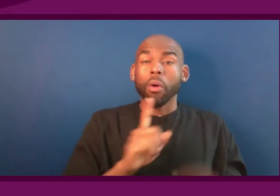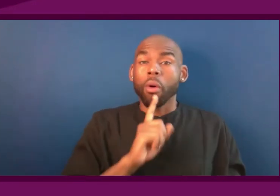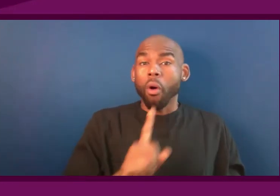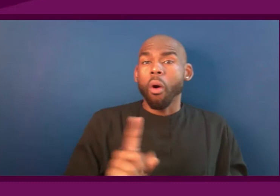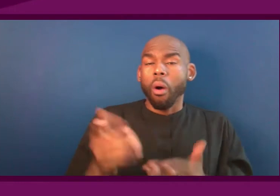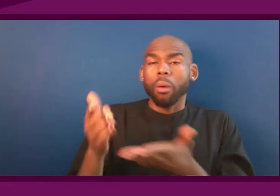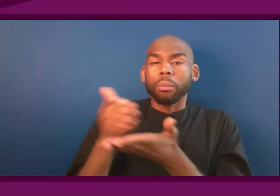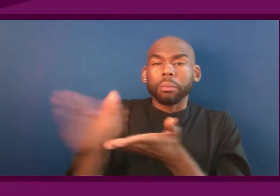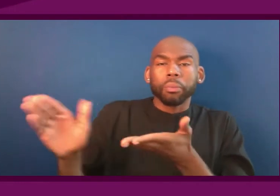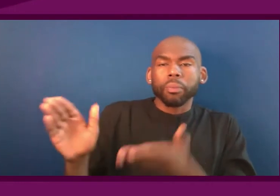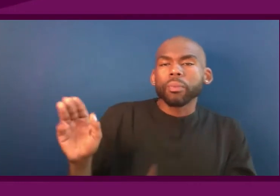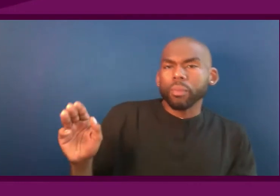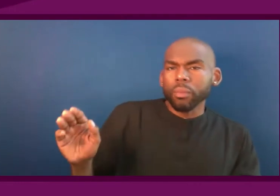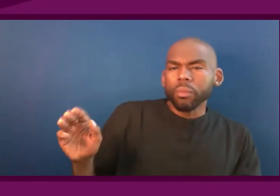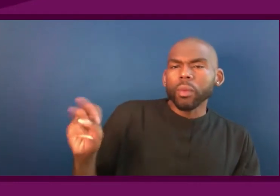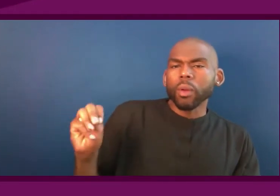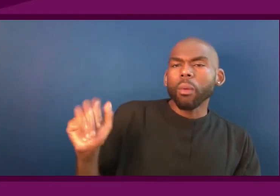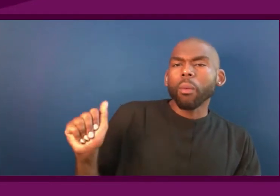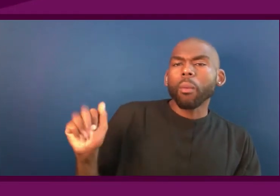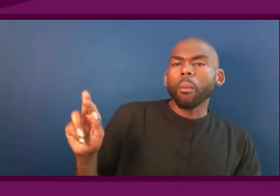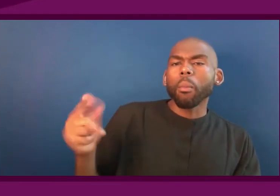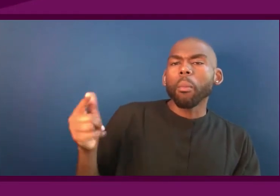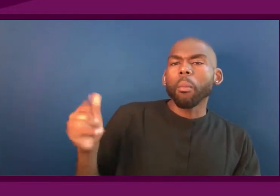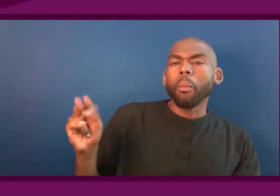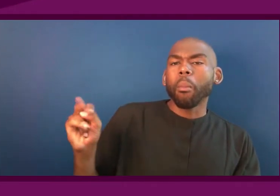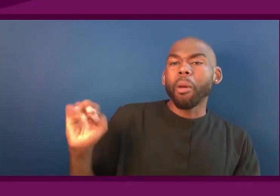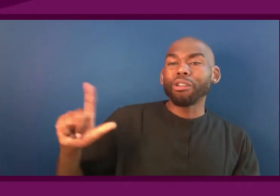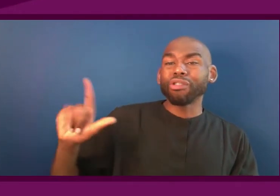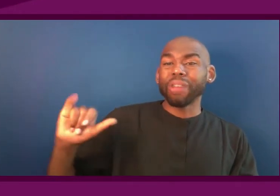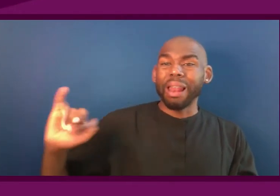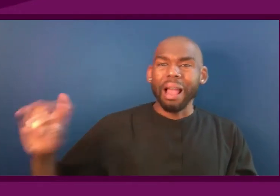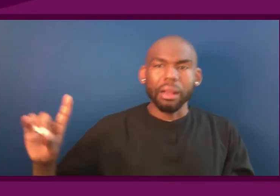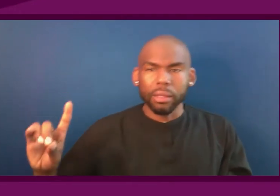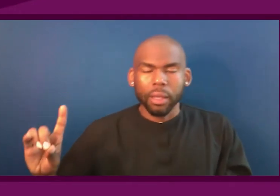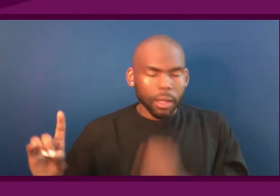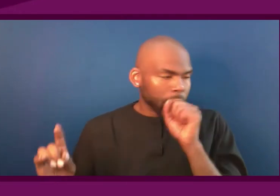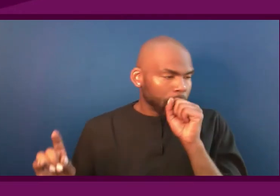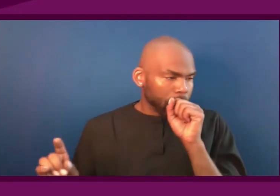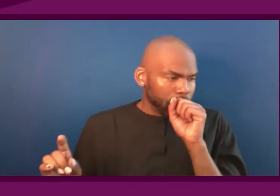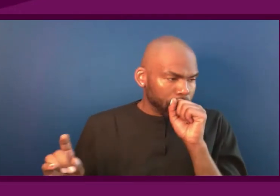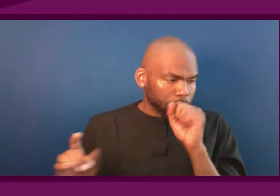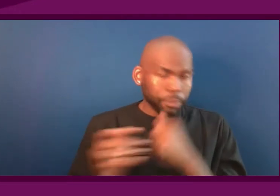correct. But I believe that I'll be able to make the point. When you look at gender issues,